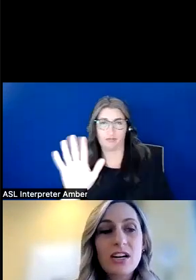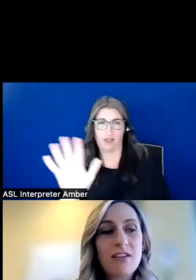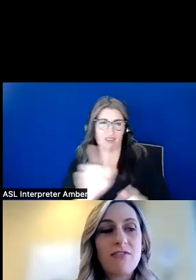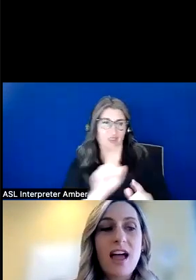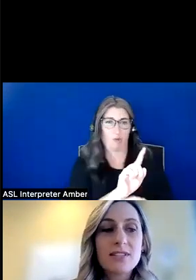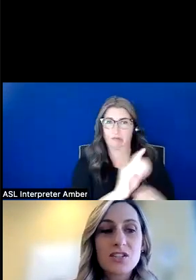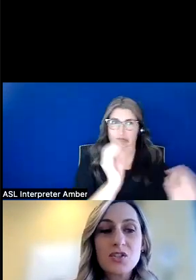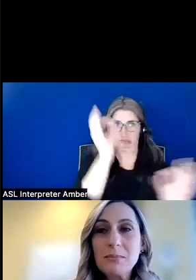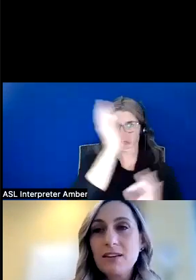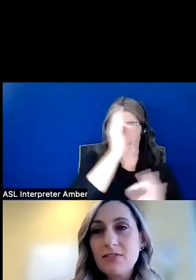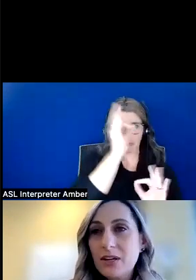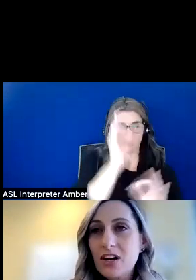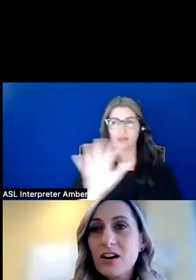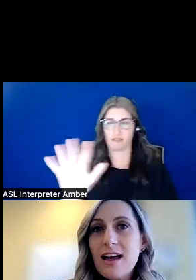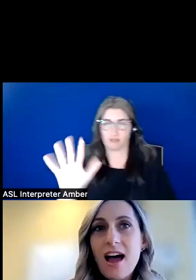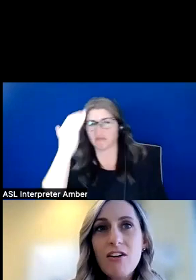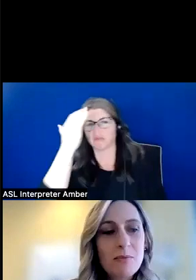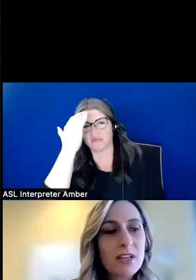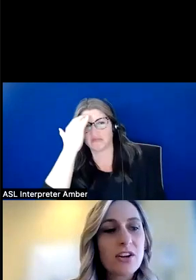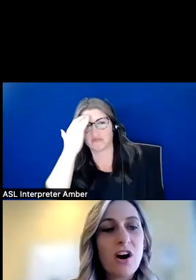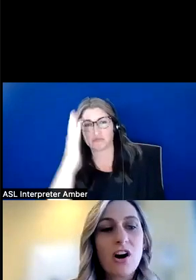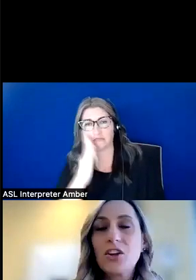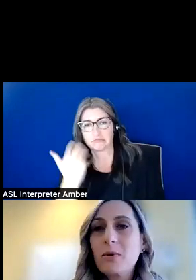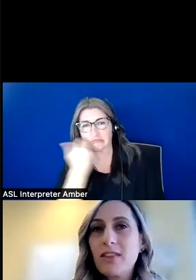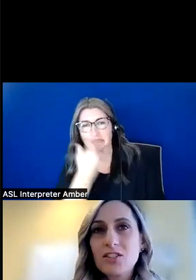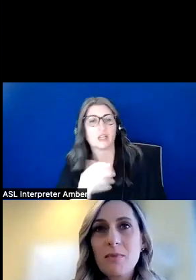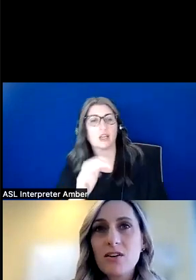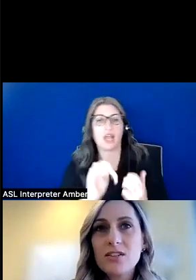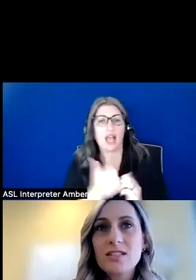and 5 is extremely familiar, how familiar are you with logic models?